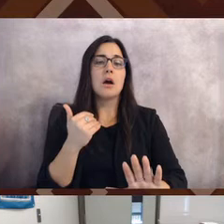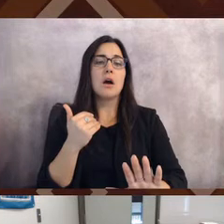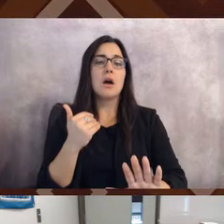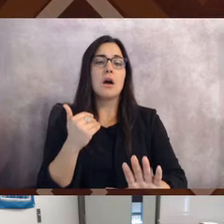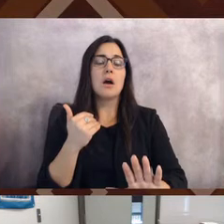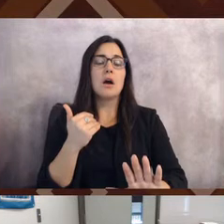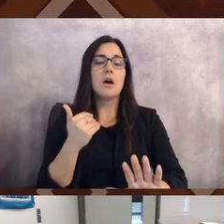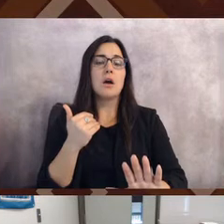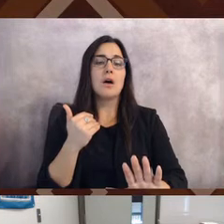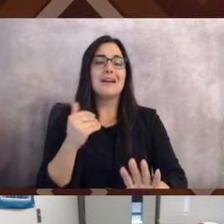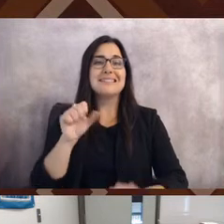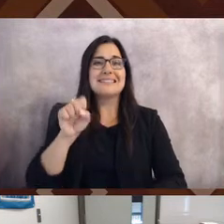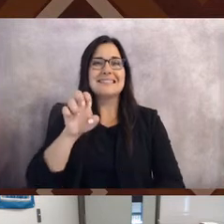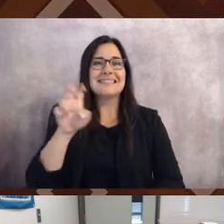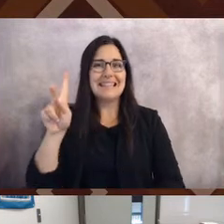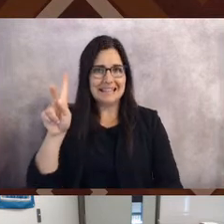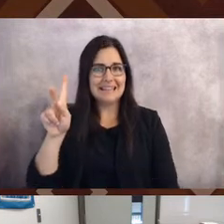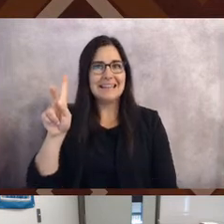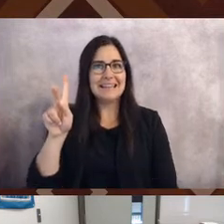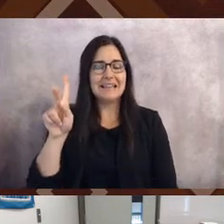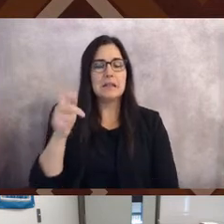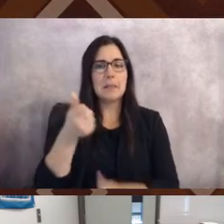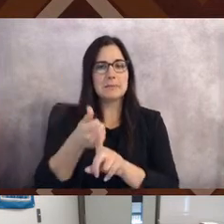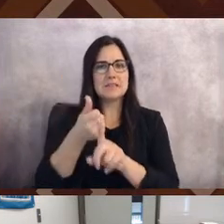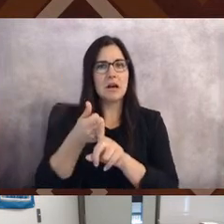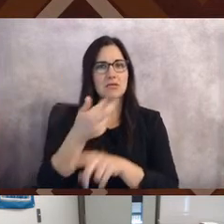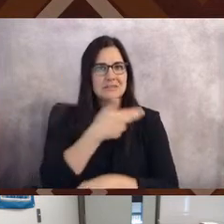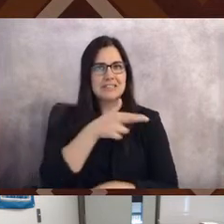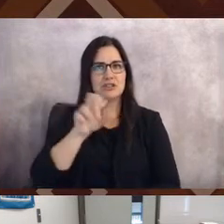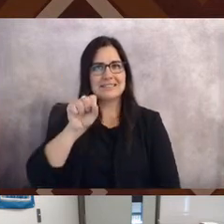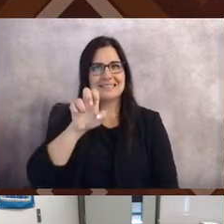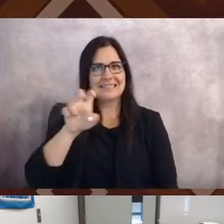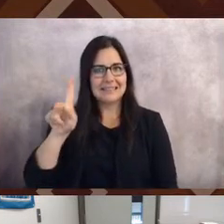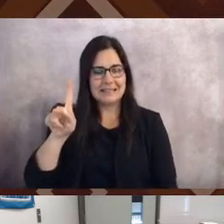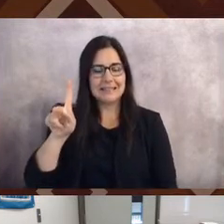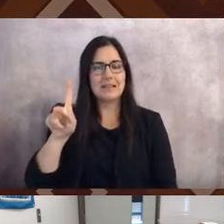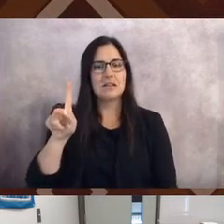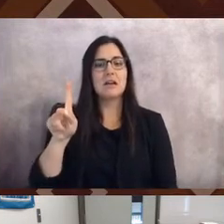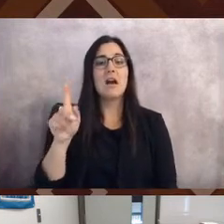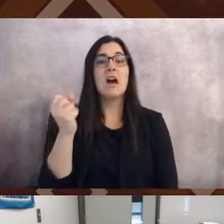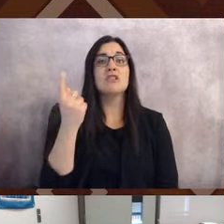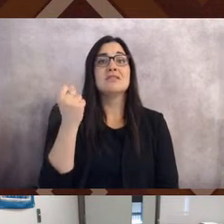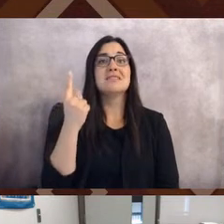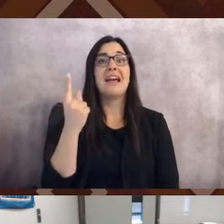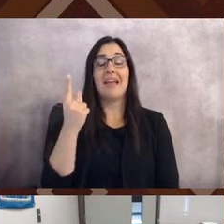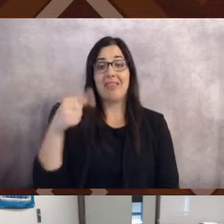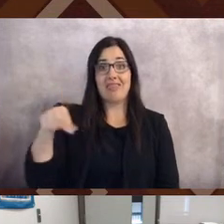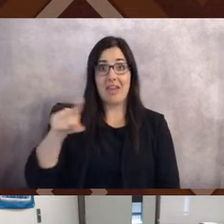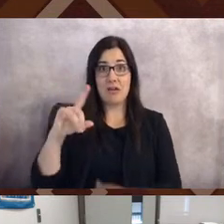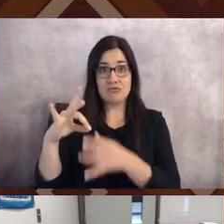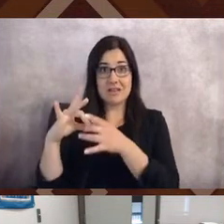Sikhs, right. People who are Sikh have no relationship at all to or